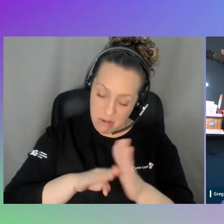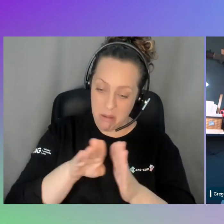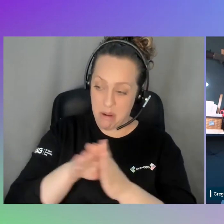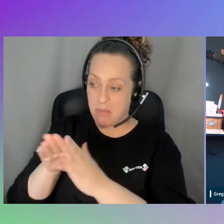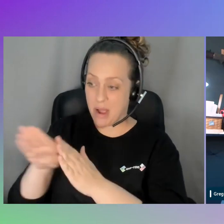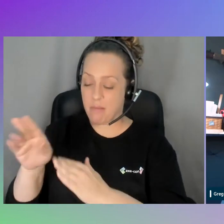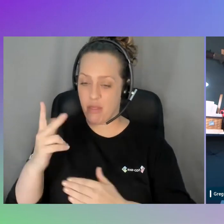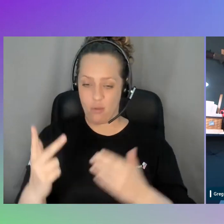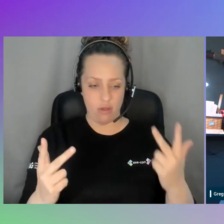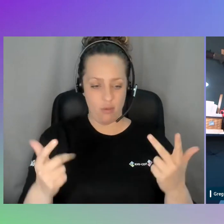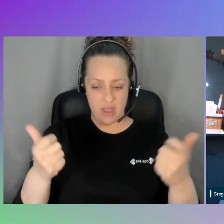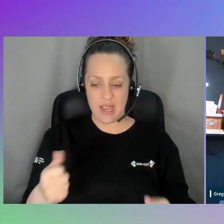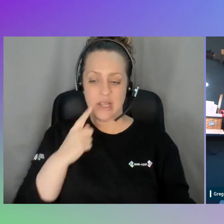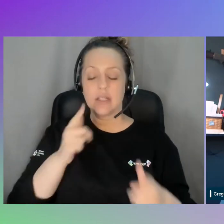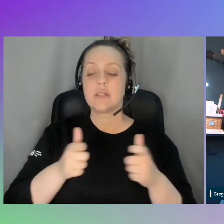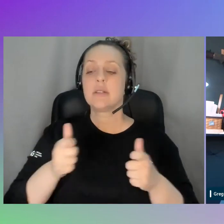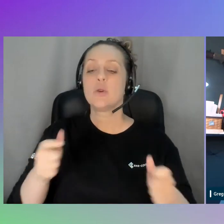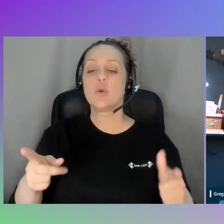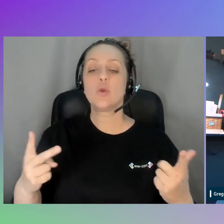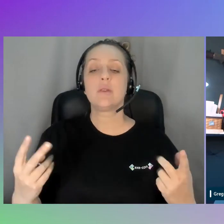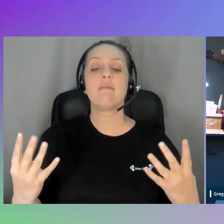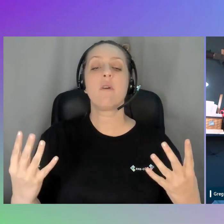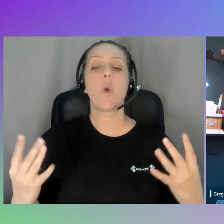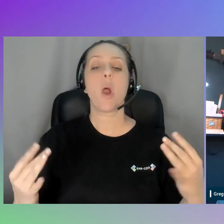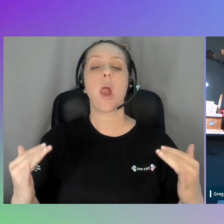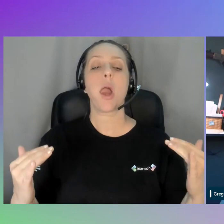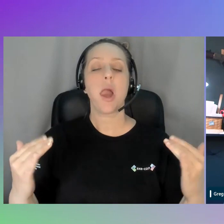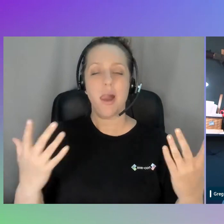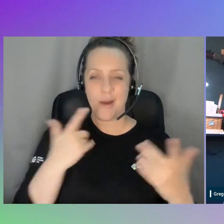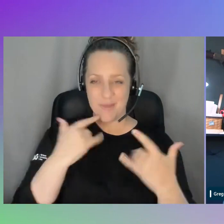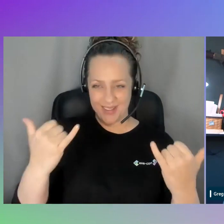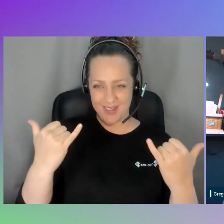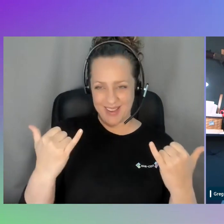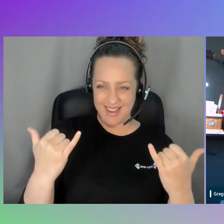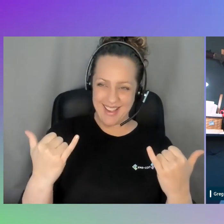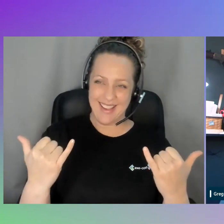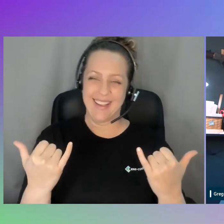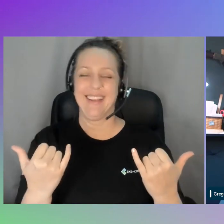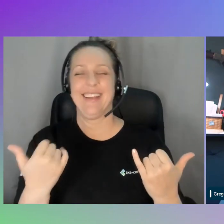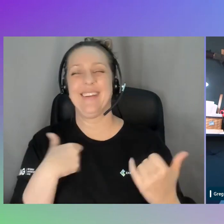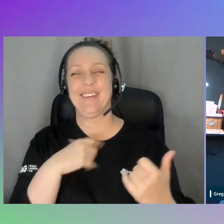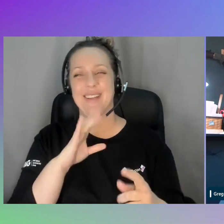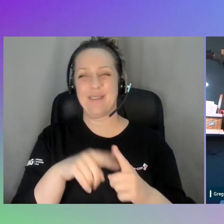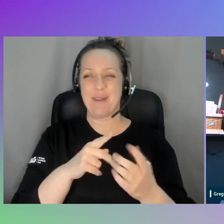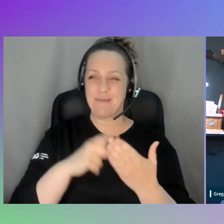So I don't know. We'll have a competition to see who gets the number four here. But today, they're going to talk about